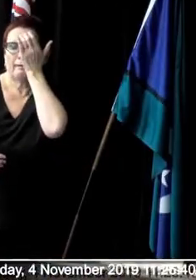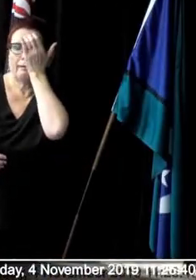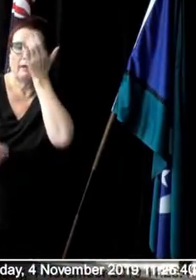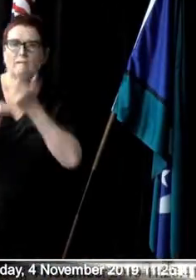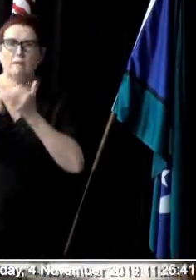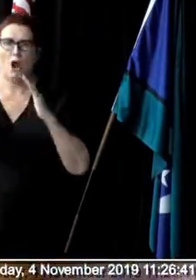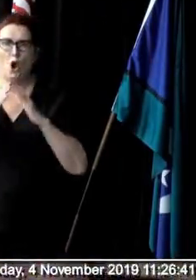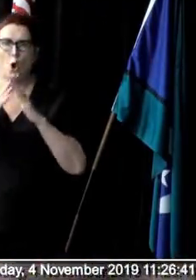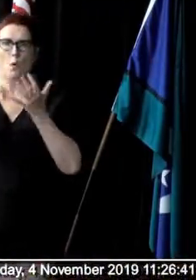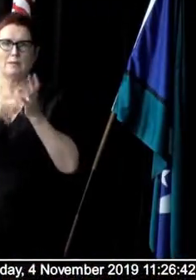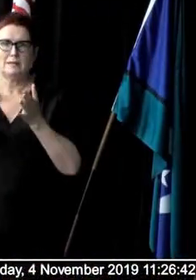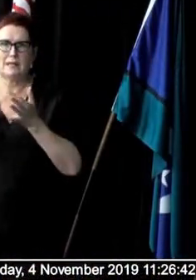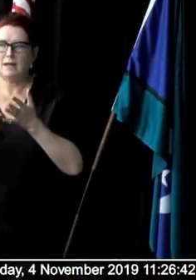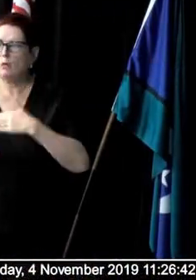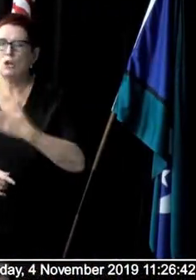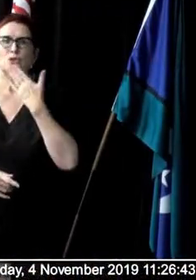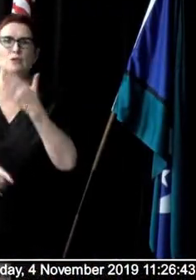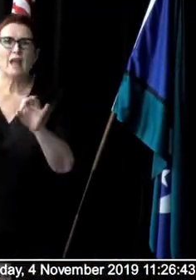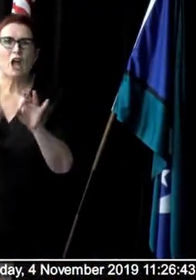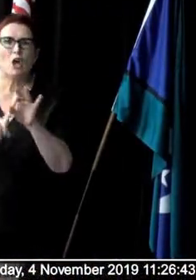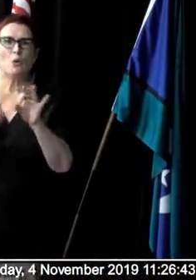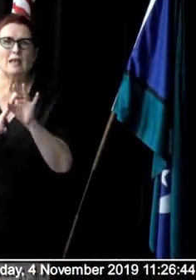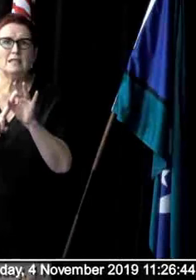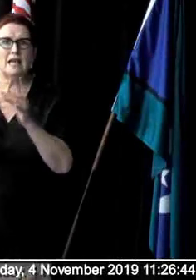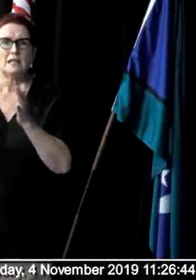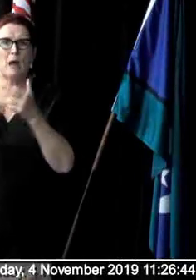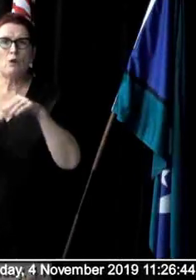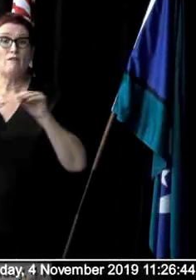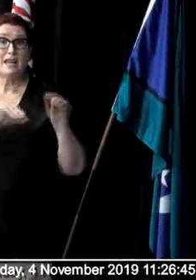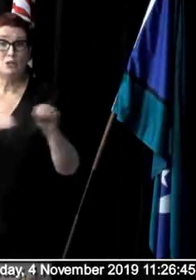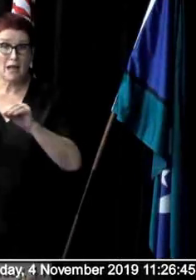may I thank the Queensland Department of Education’s cooperation with the Commission